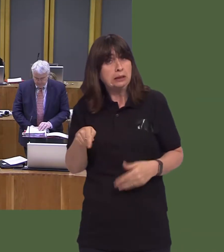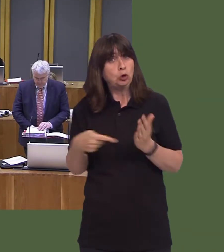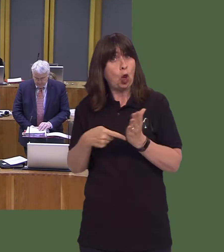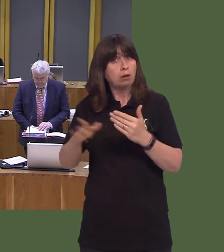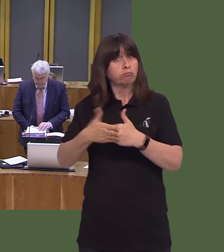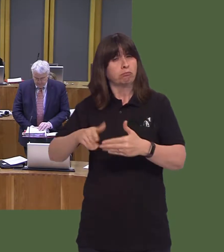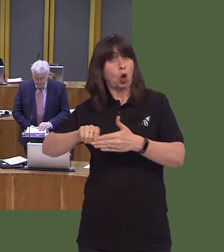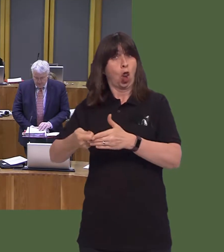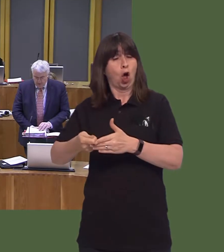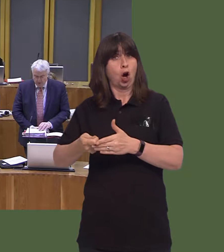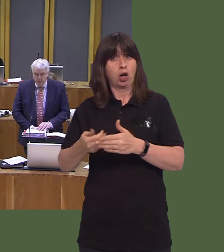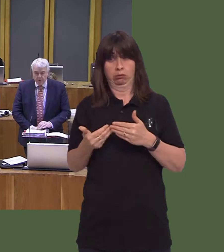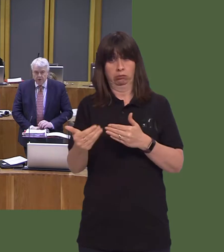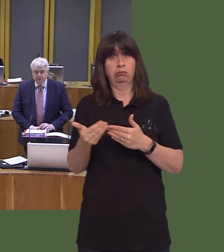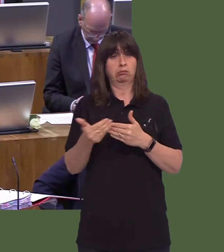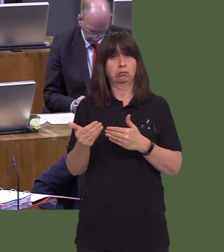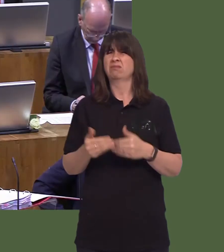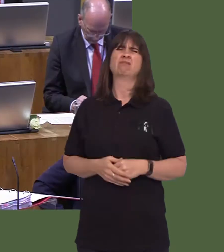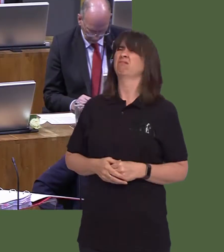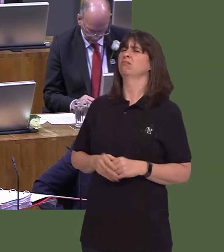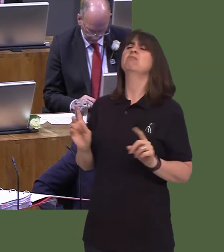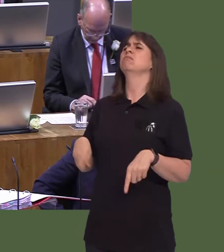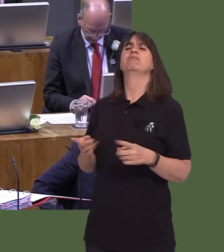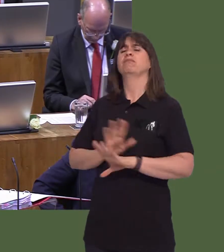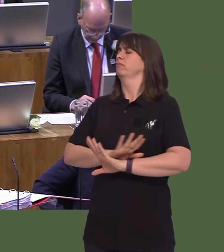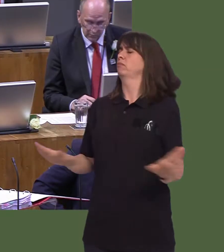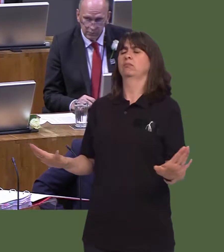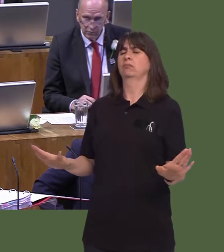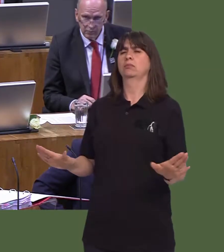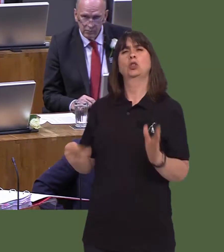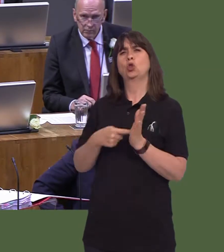Carwyn Jones AM: No, under no circumstances will toilets be allowed to be locked.